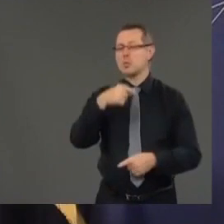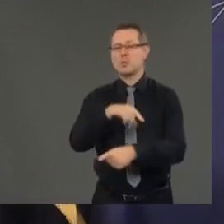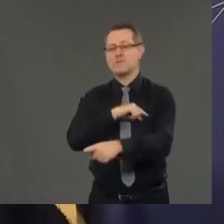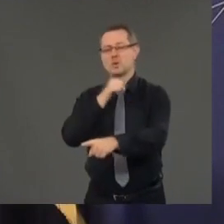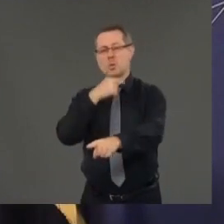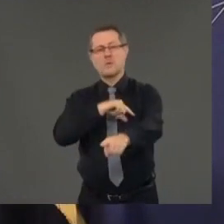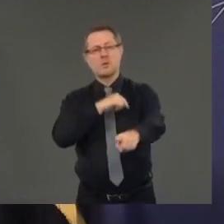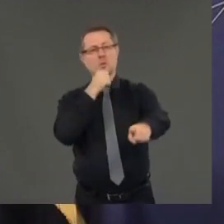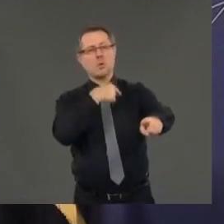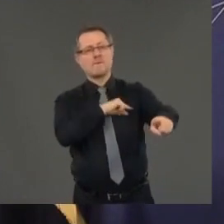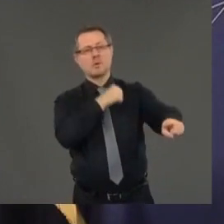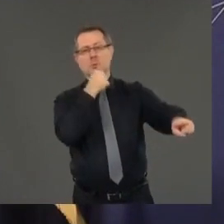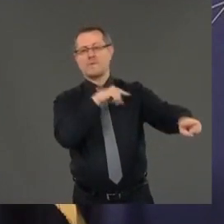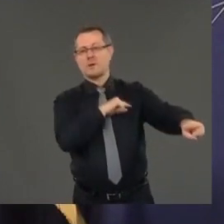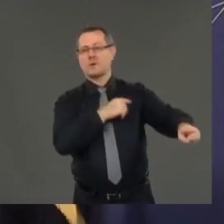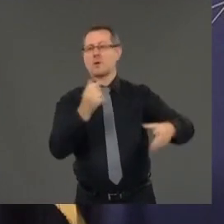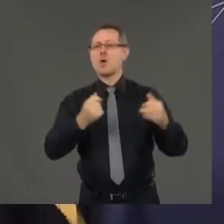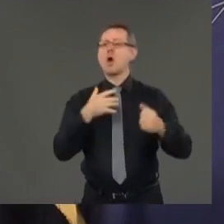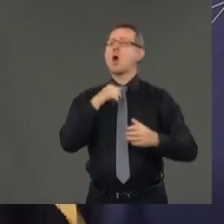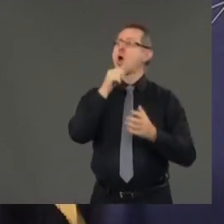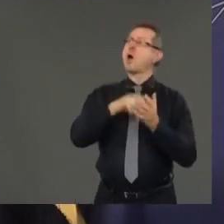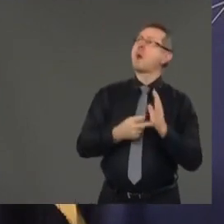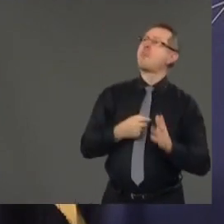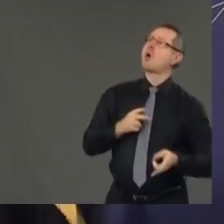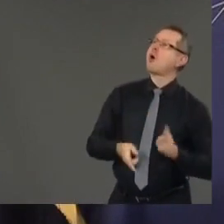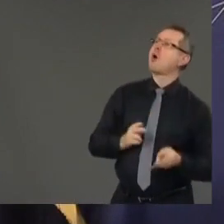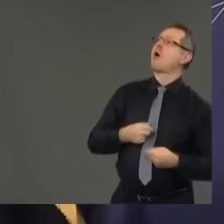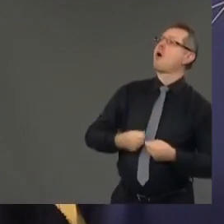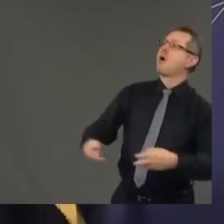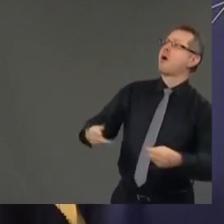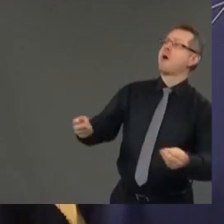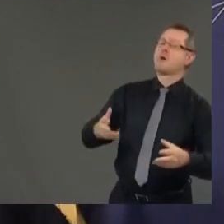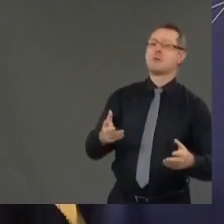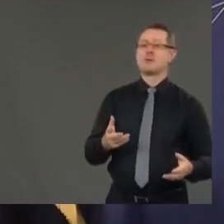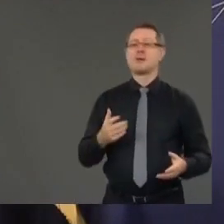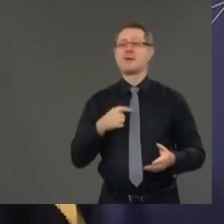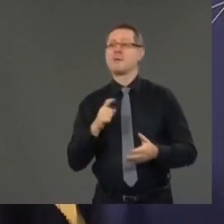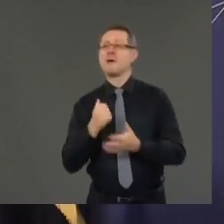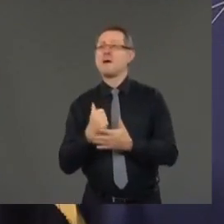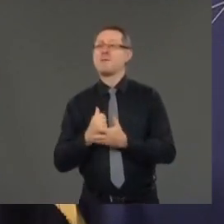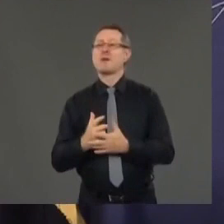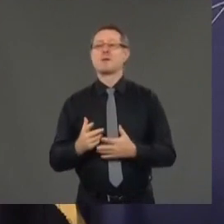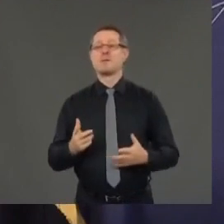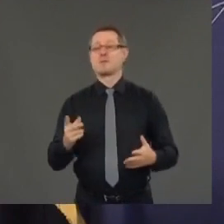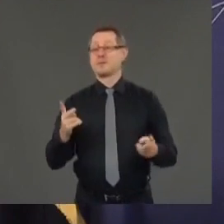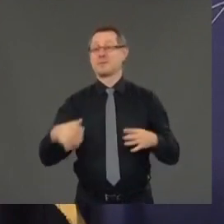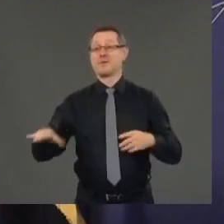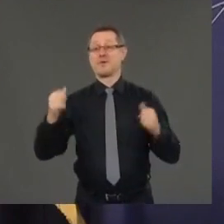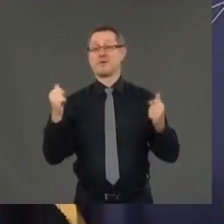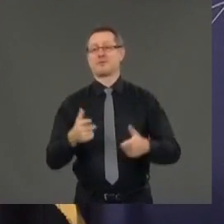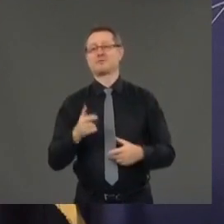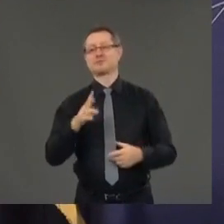OUT CHECKS TO PEOPLE THAT SHOULDN'T HAVE GOTTEN THE MONEY WHICH IS INEVITABLE.